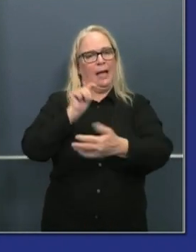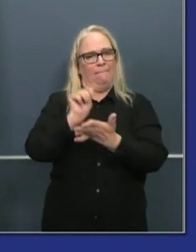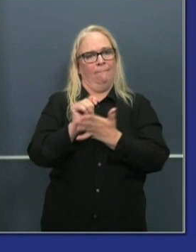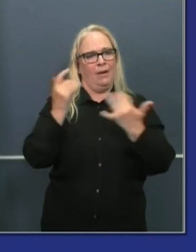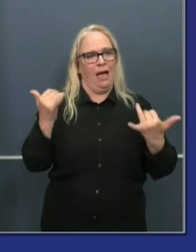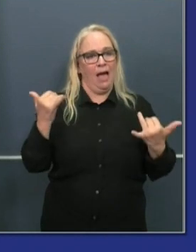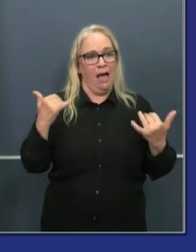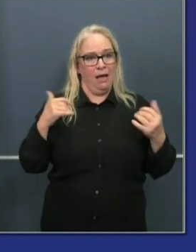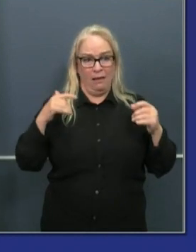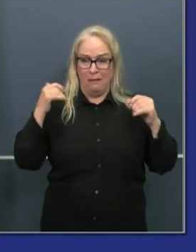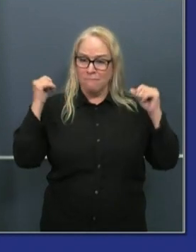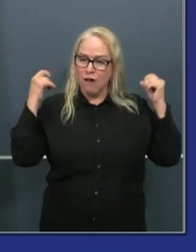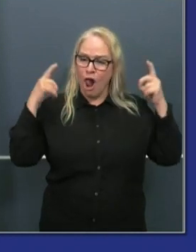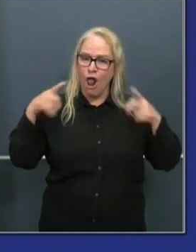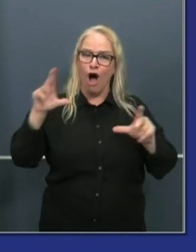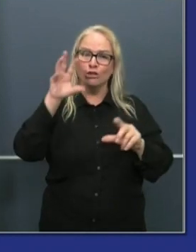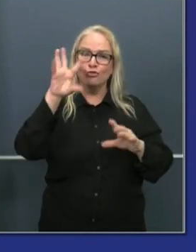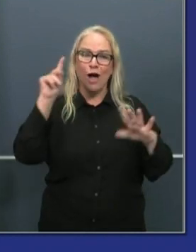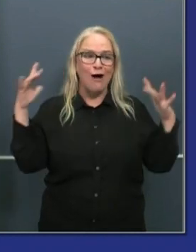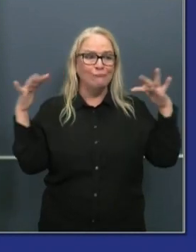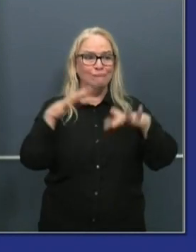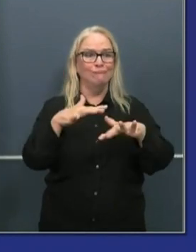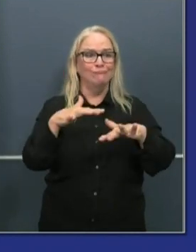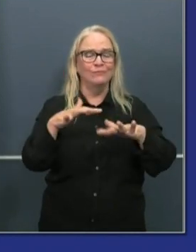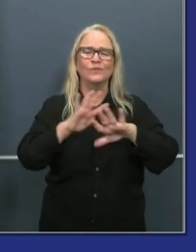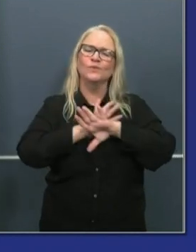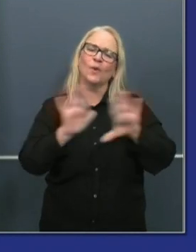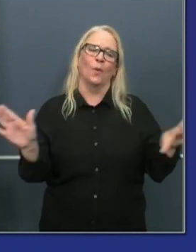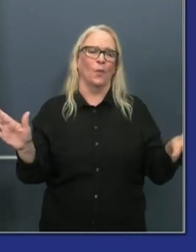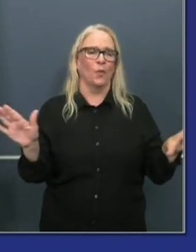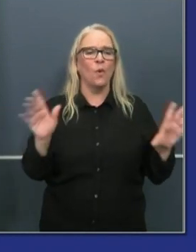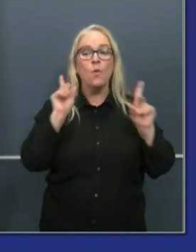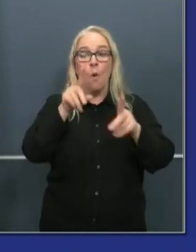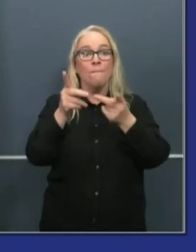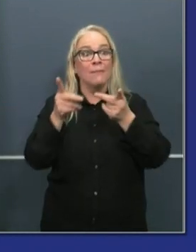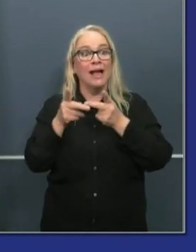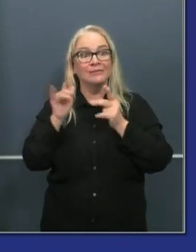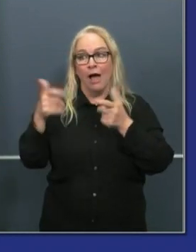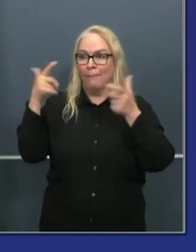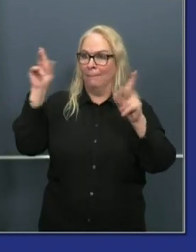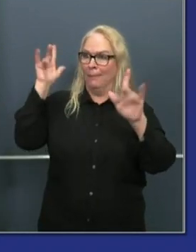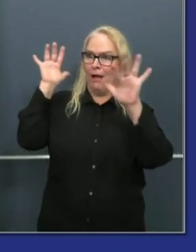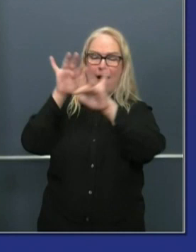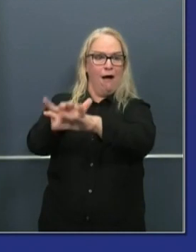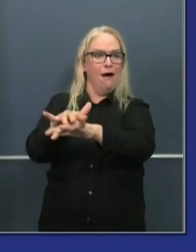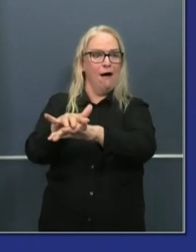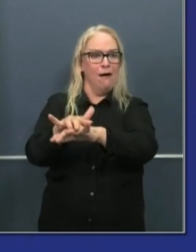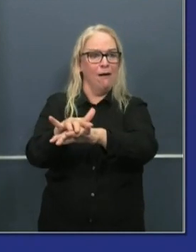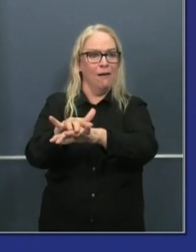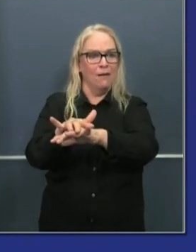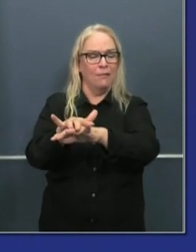SPREAD AND DON'T DO HARM AND DAMAGE TO THE LIVES OF THOSE THAT WE LOVE. AGAIN, AS ALWAYS, WE HAVE HAD A MANDATE FOR A CONSISTENT PERIOD OF TIME AS IT RELATES TO LARGE